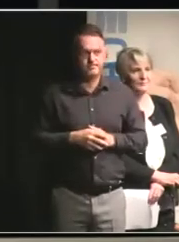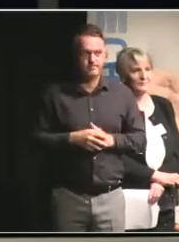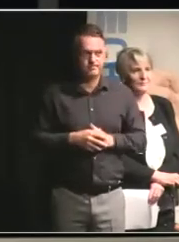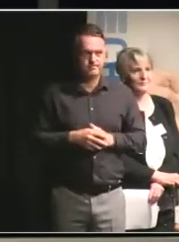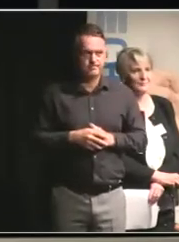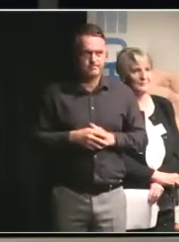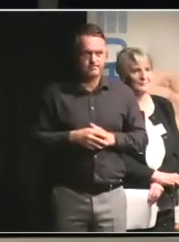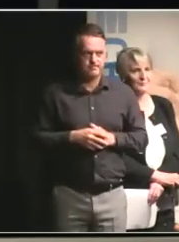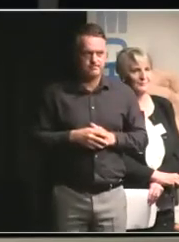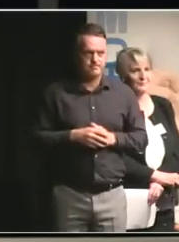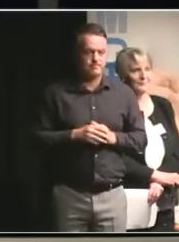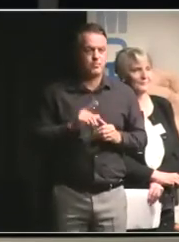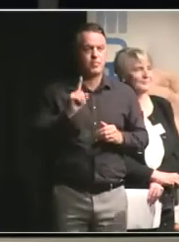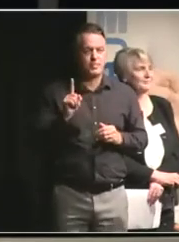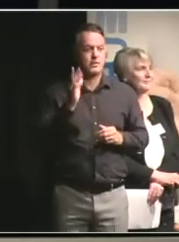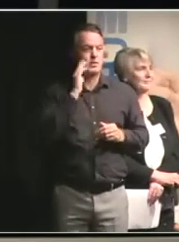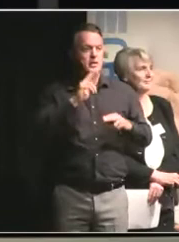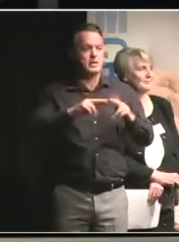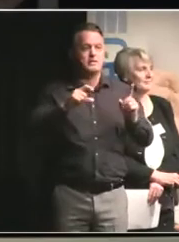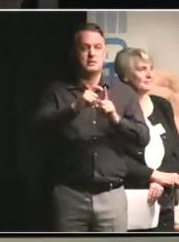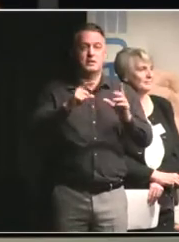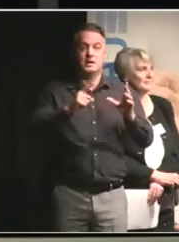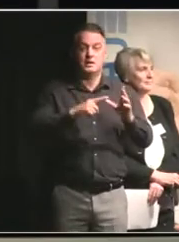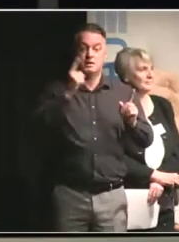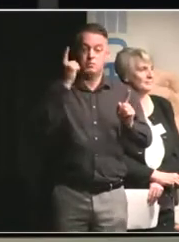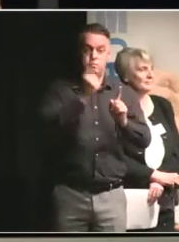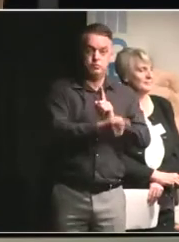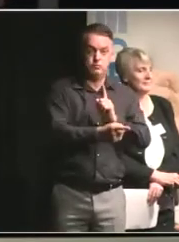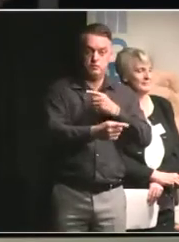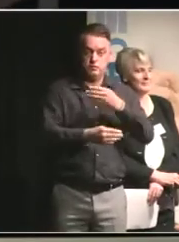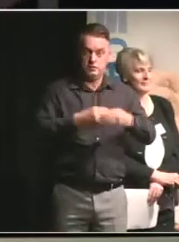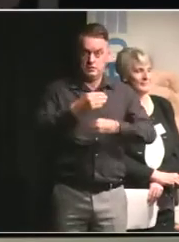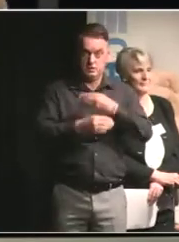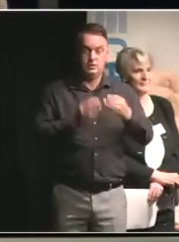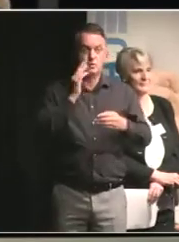But once the FDA approves the process, once you've got the manufacturing stuff locked in